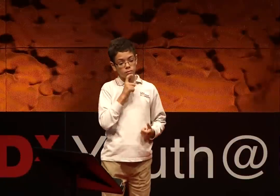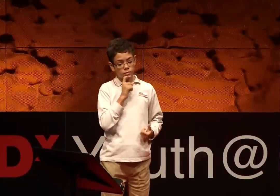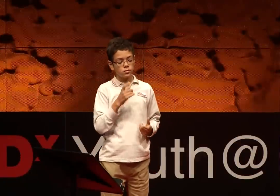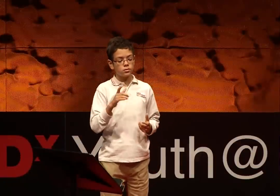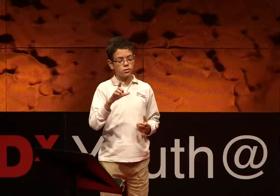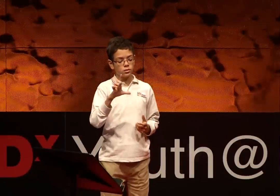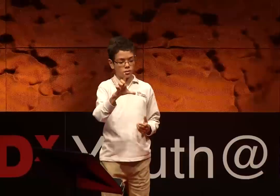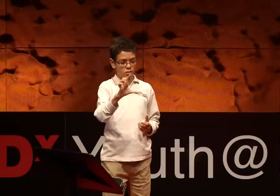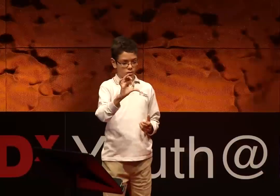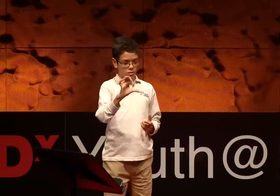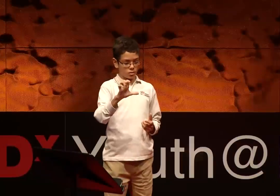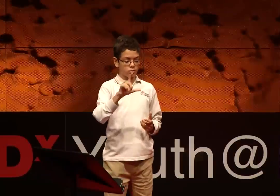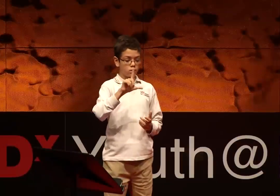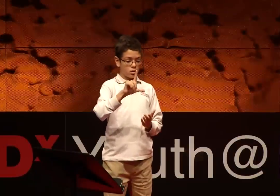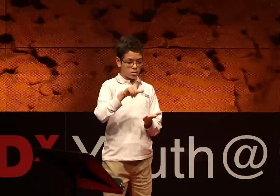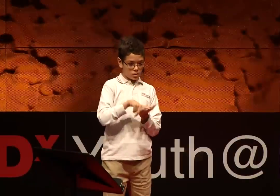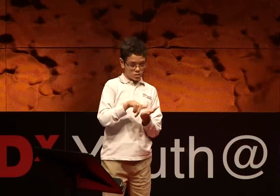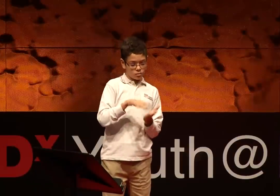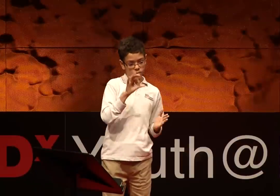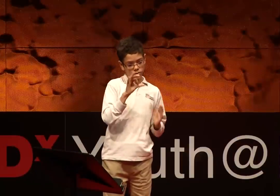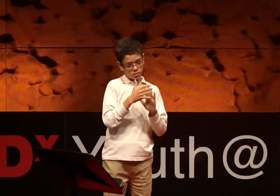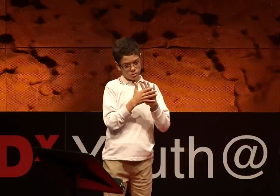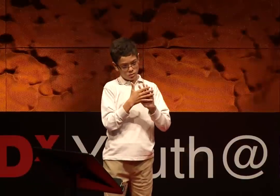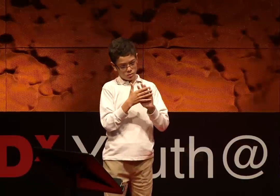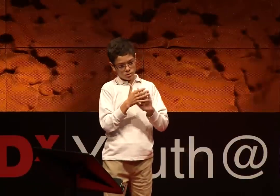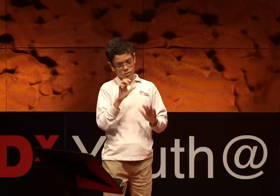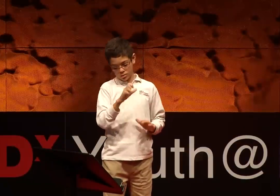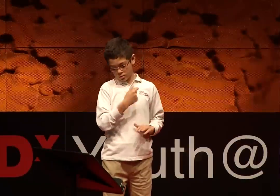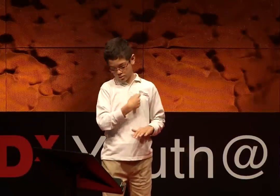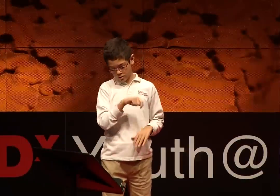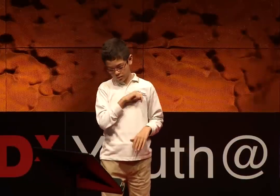My family and I use the Spanish Sign Language (LSE)